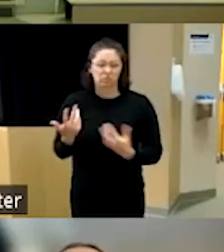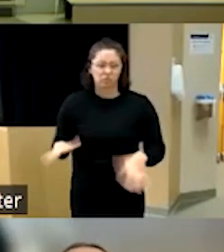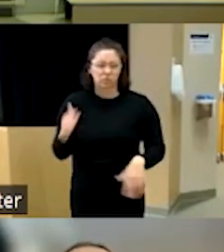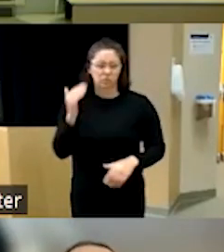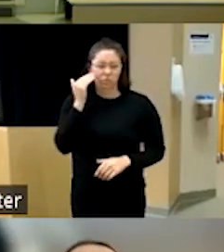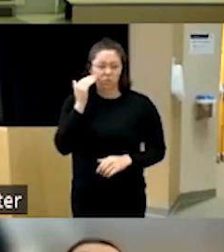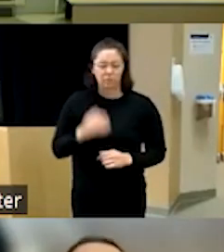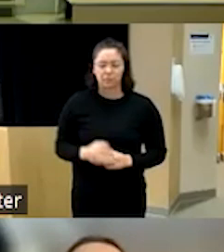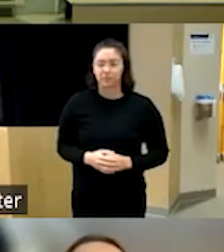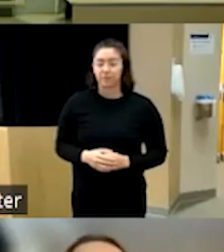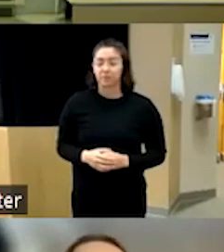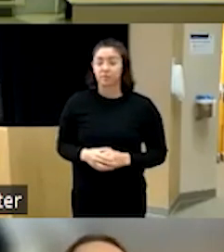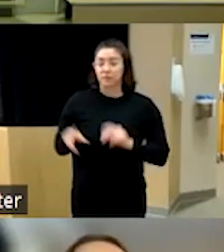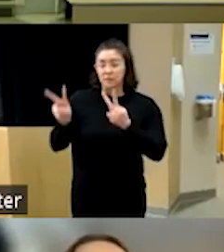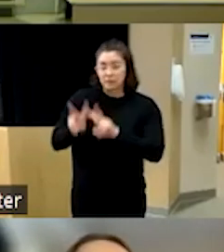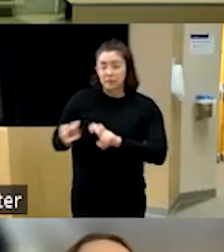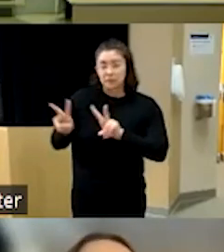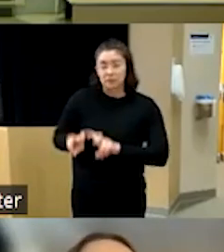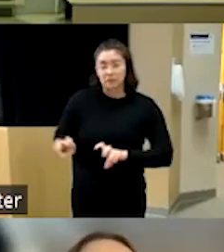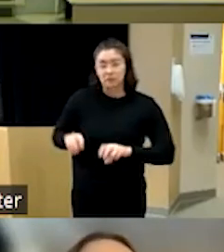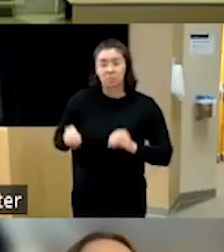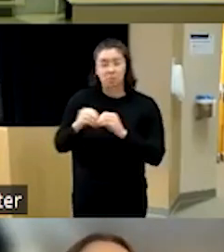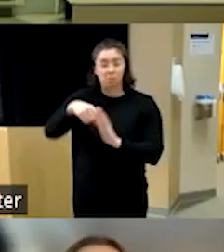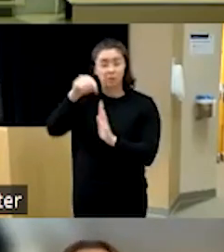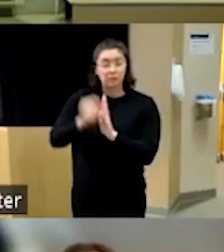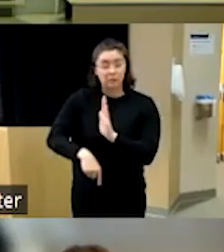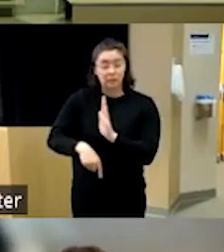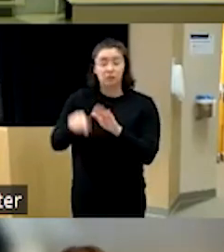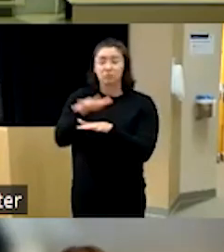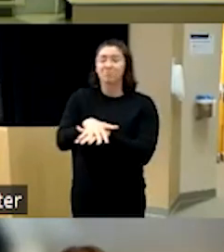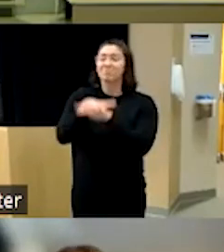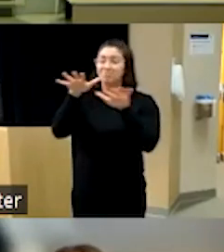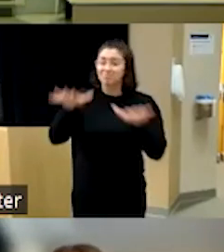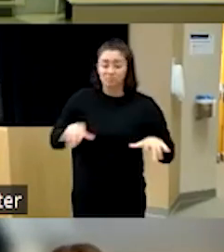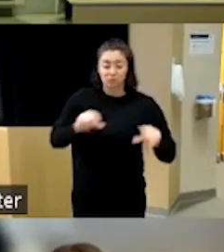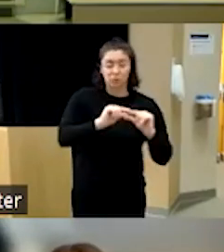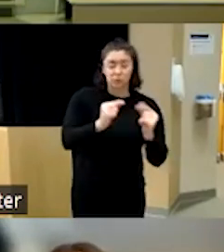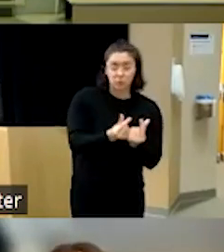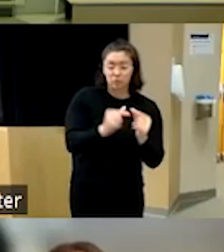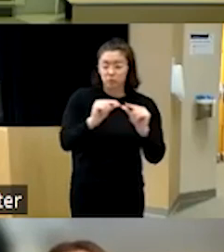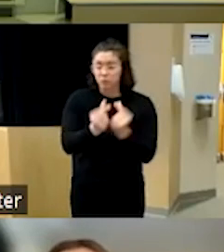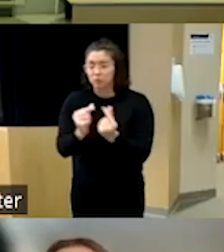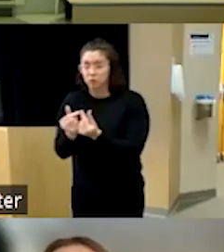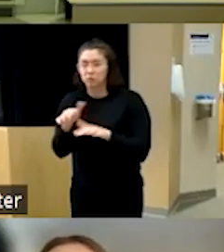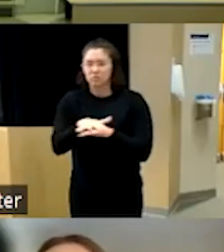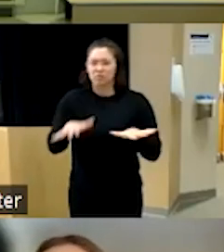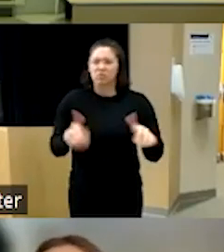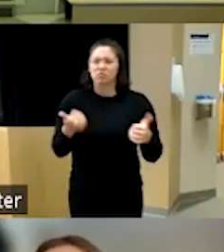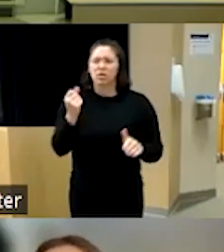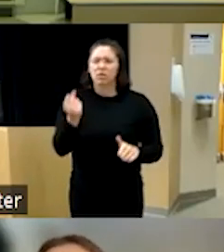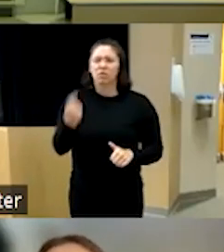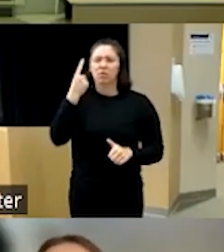um but dissecting this um to separate groups and trying to understand this expectation better